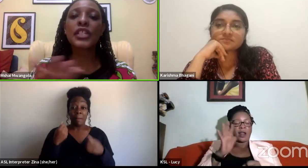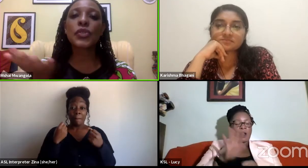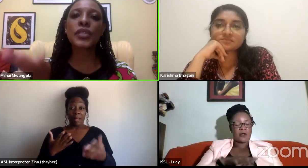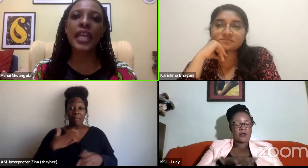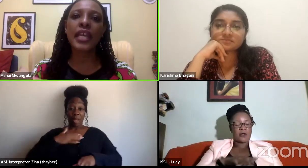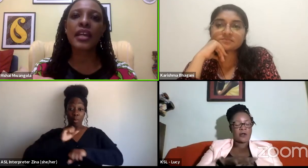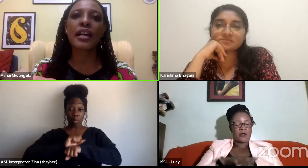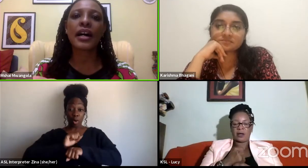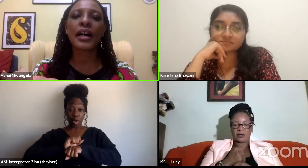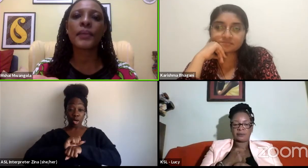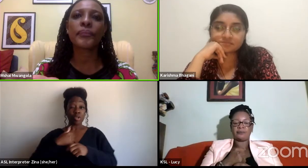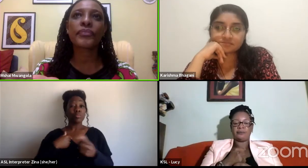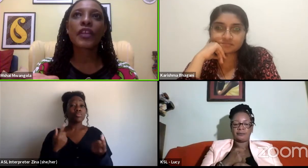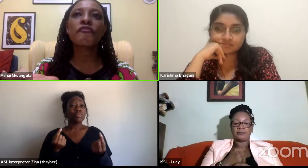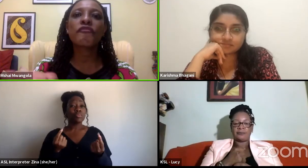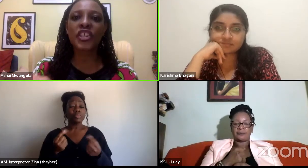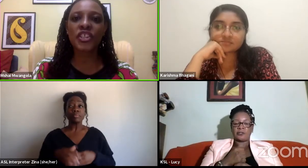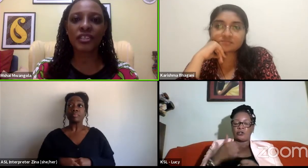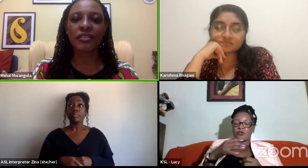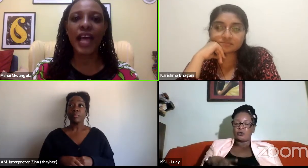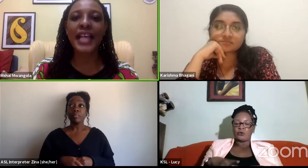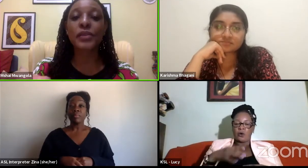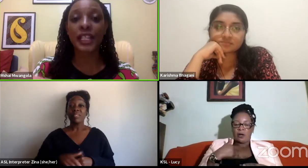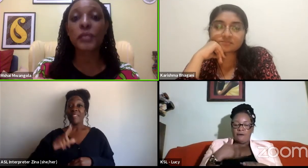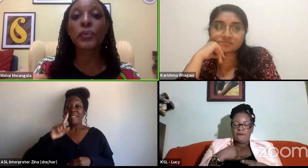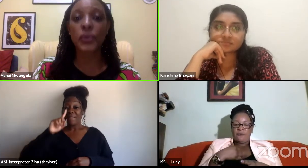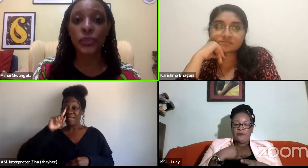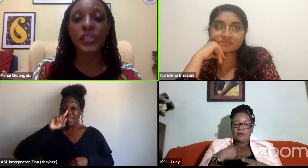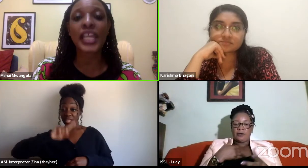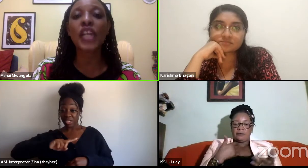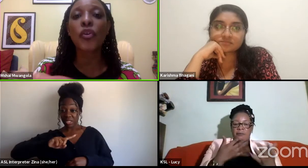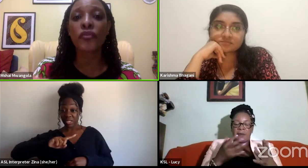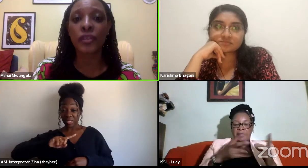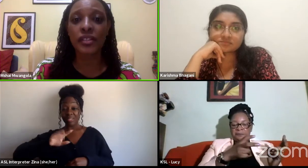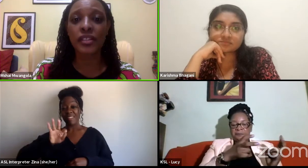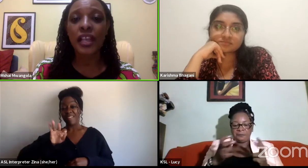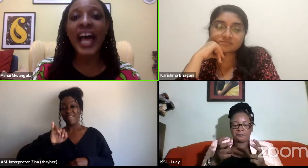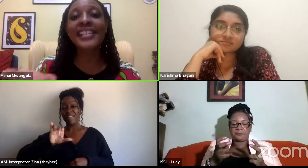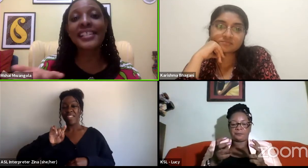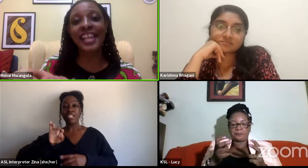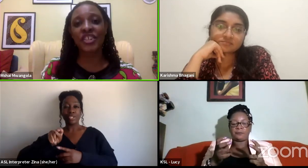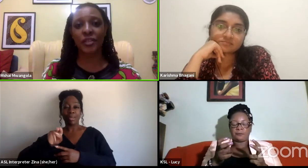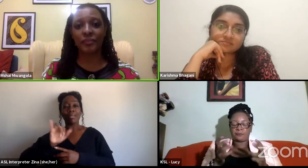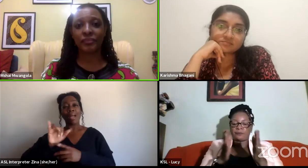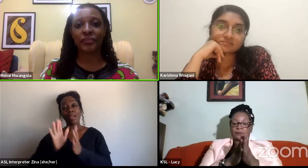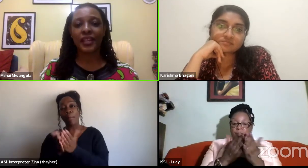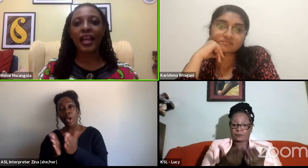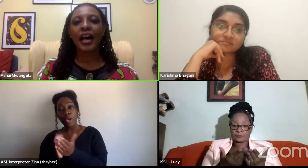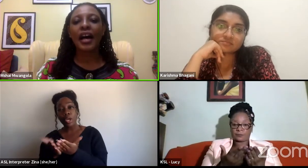is to take fiction, that is prose, so take novels and stage them,